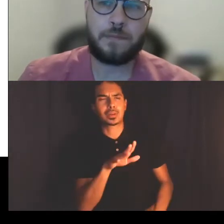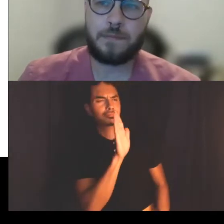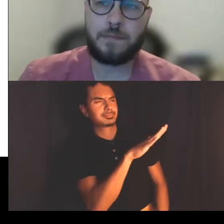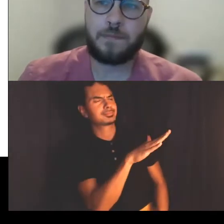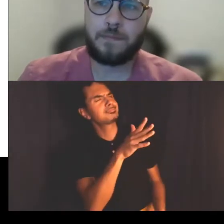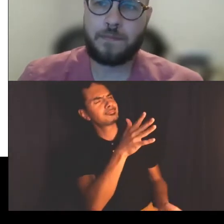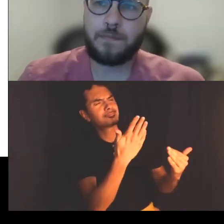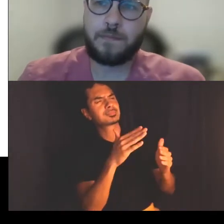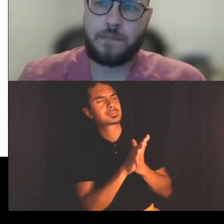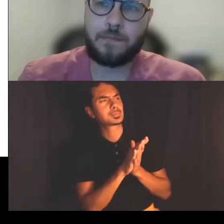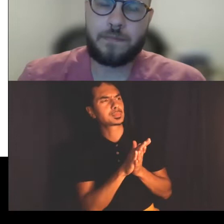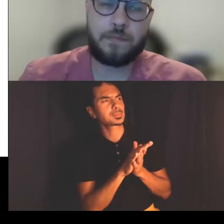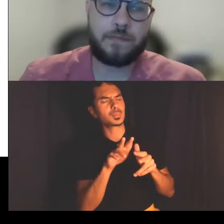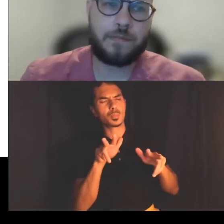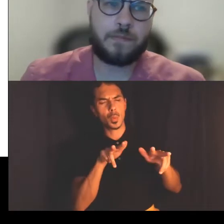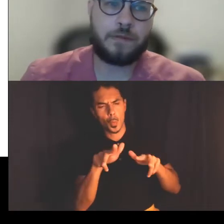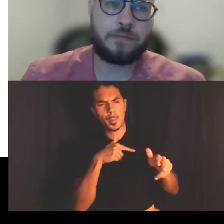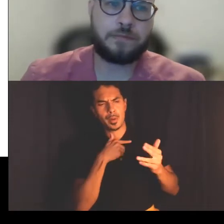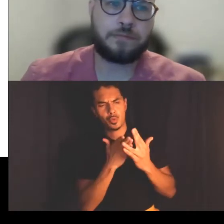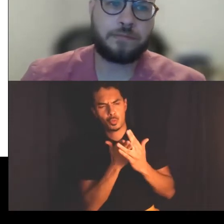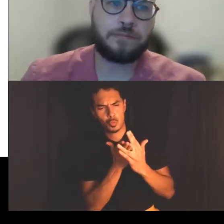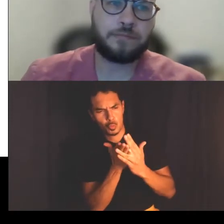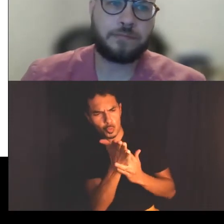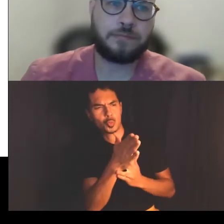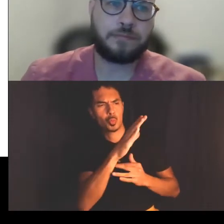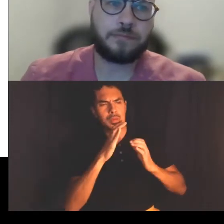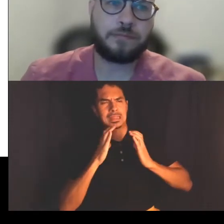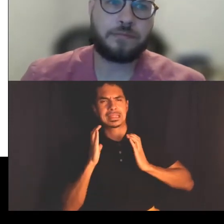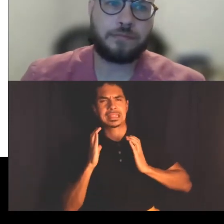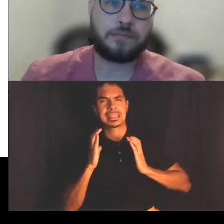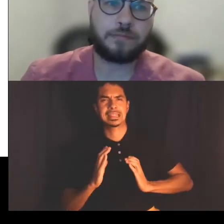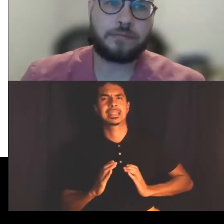"to come into your clinic with protestors.